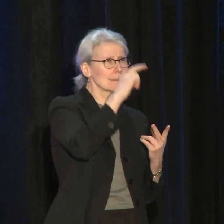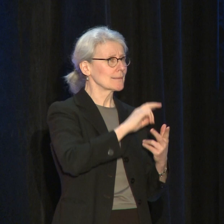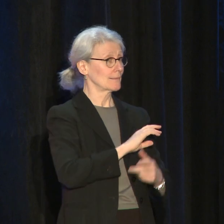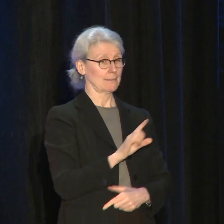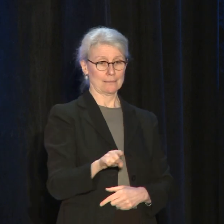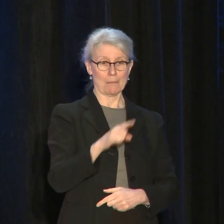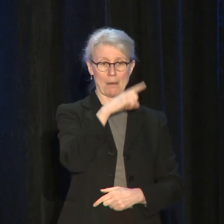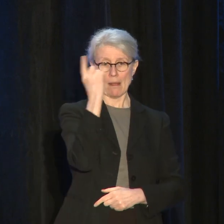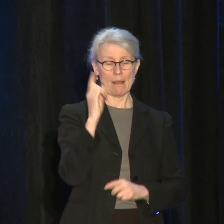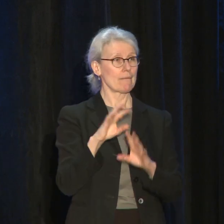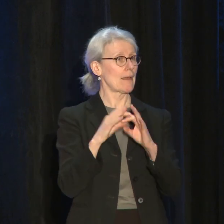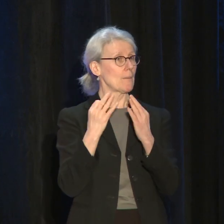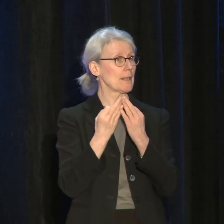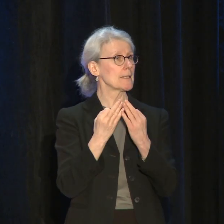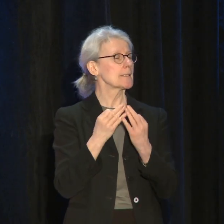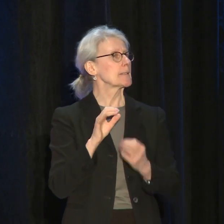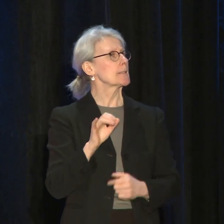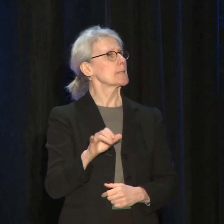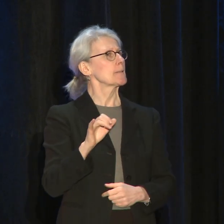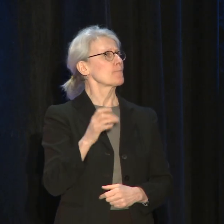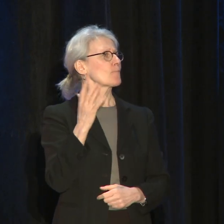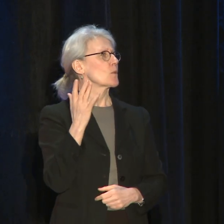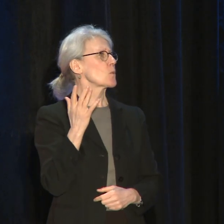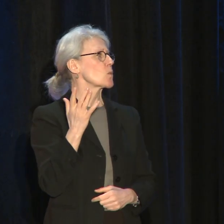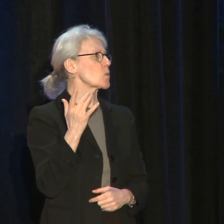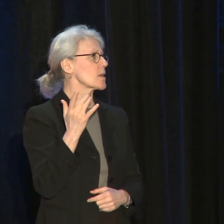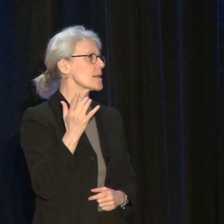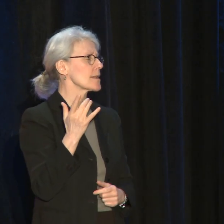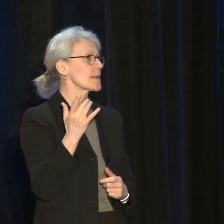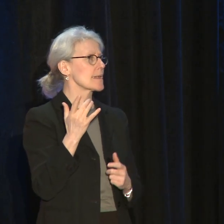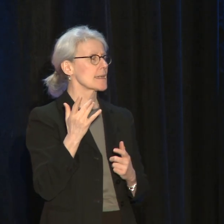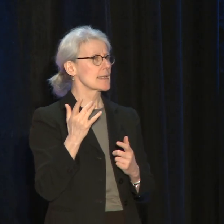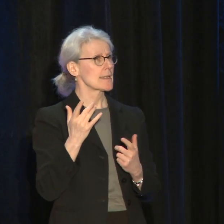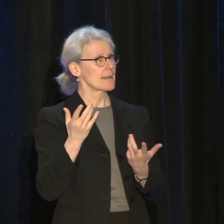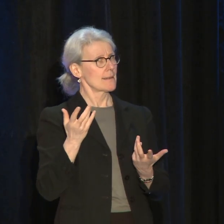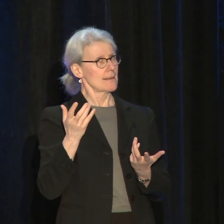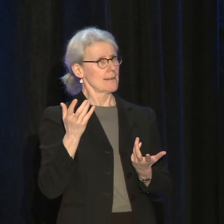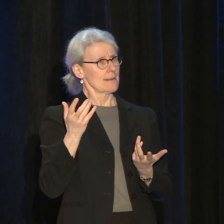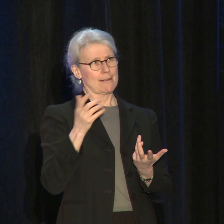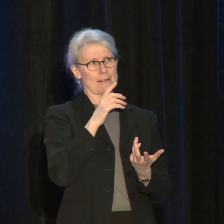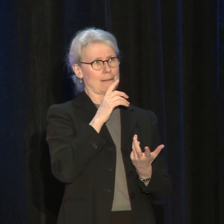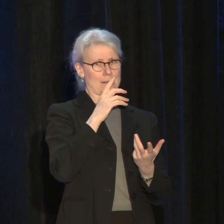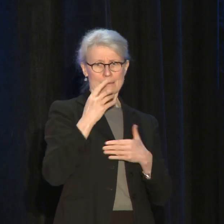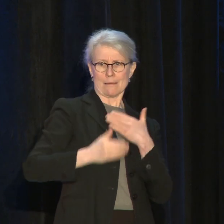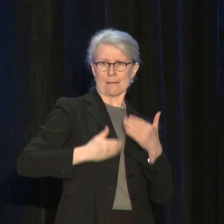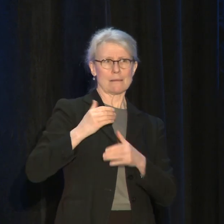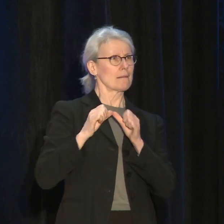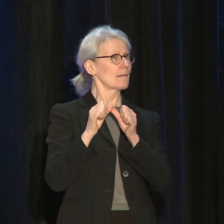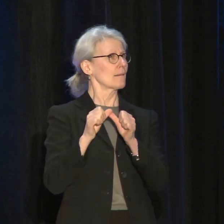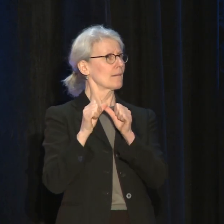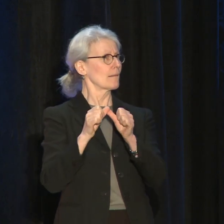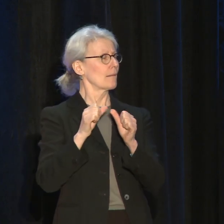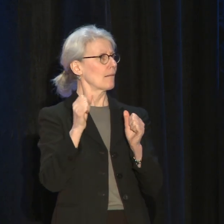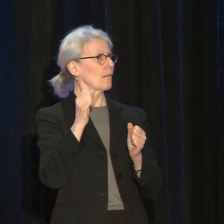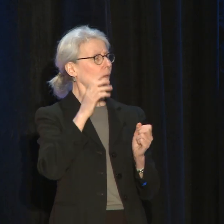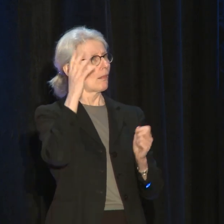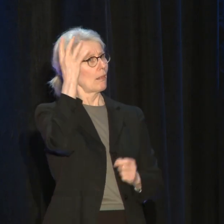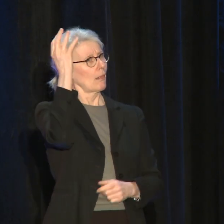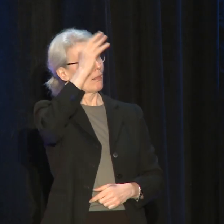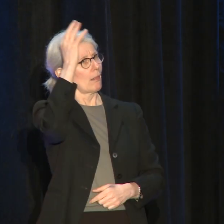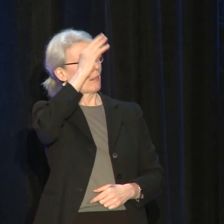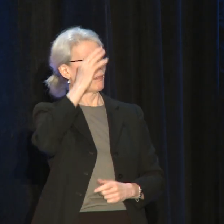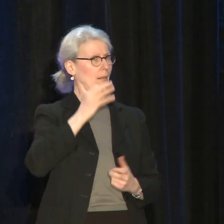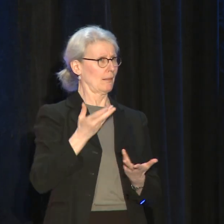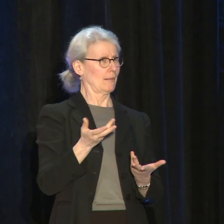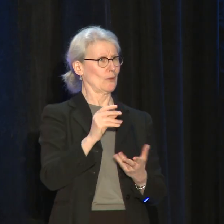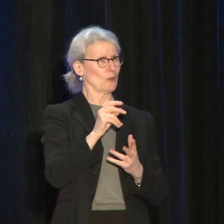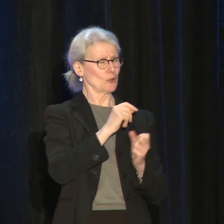family. And I thought, why isn't this a major issue of civil rights and Racial equality in